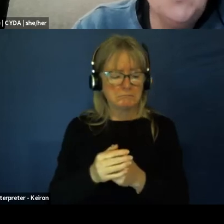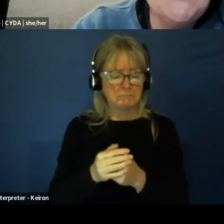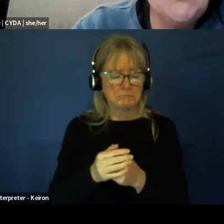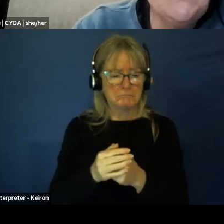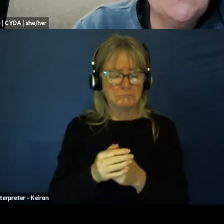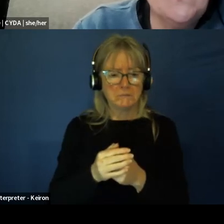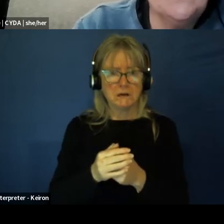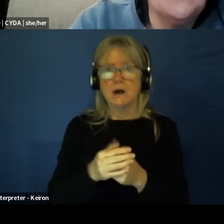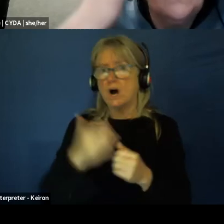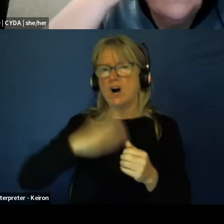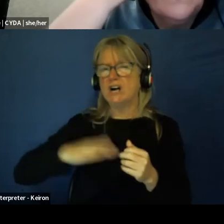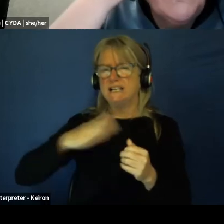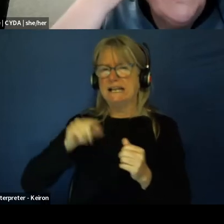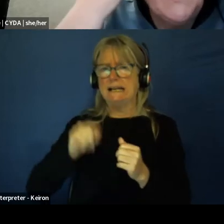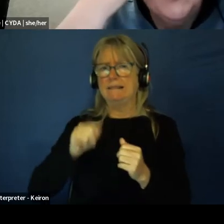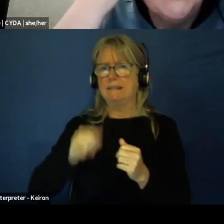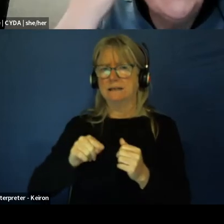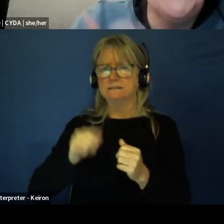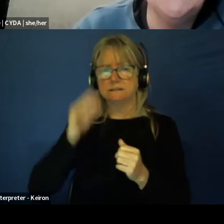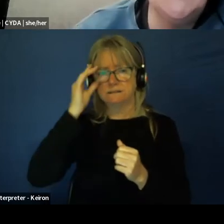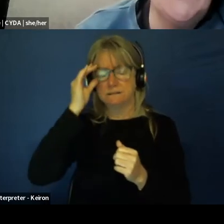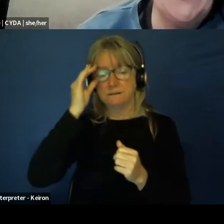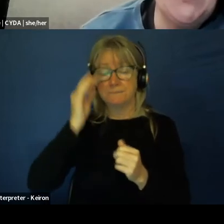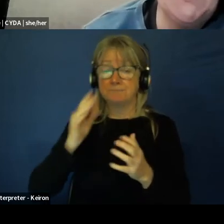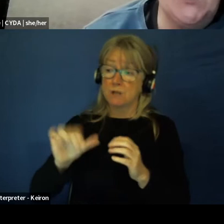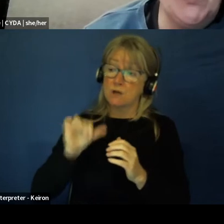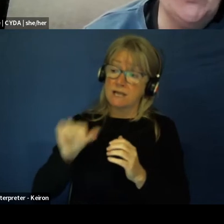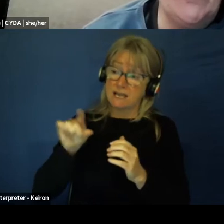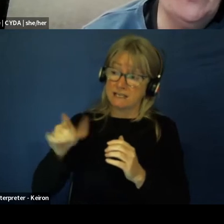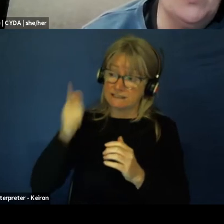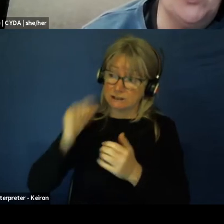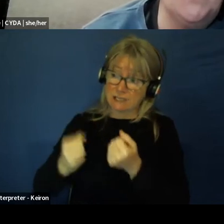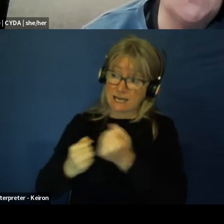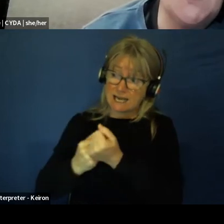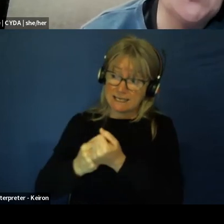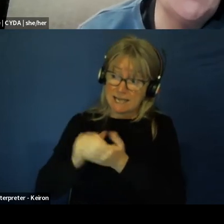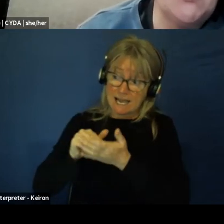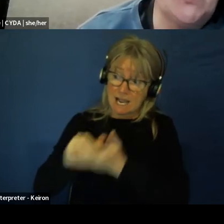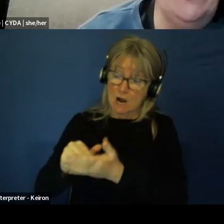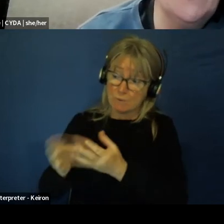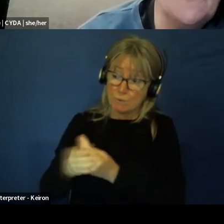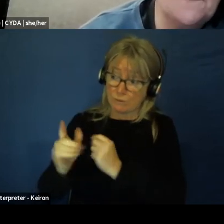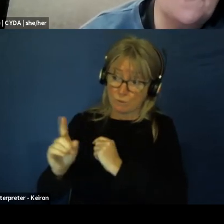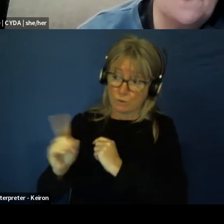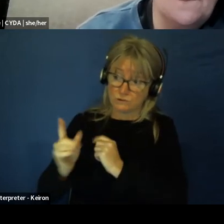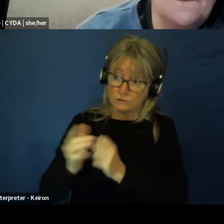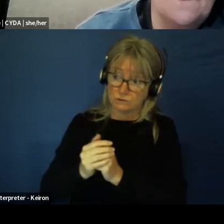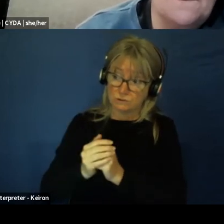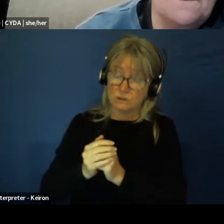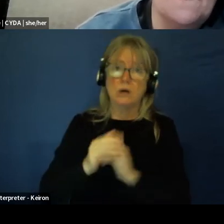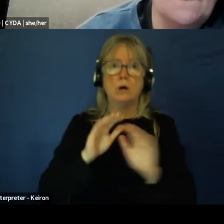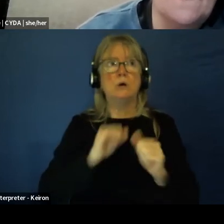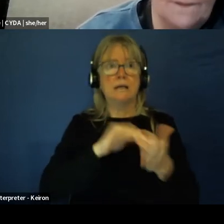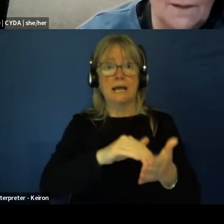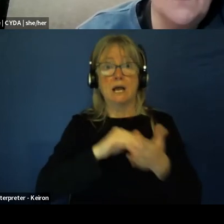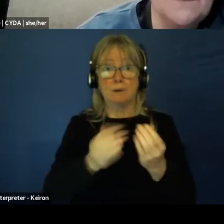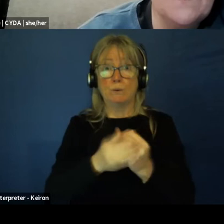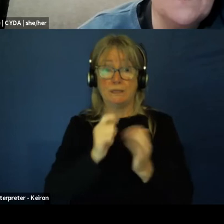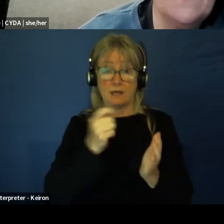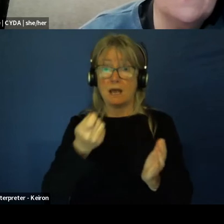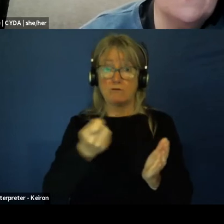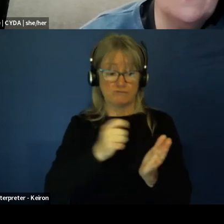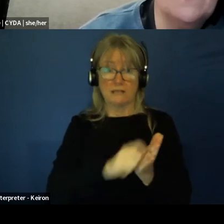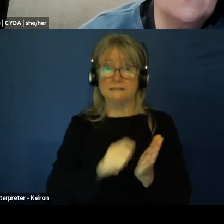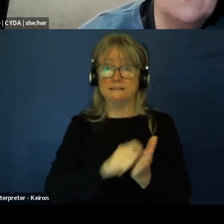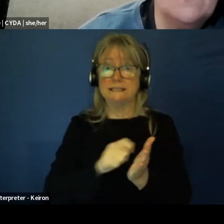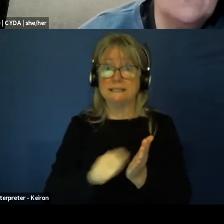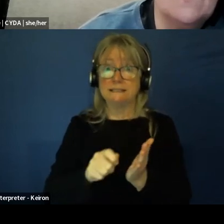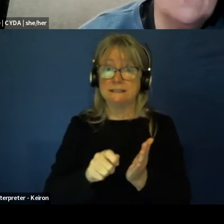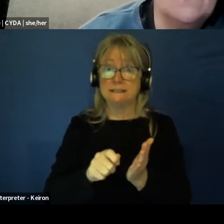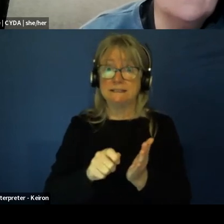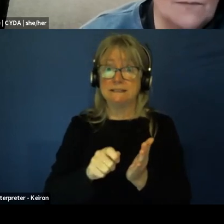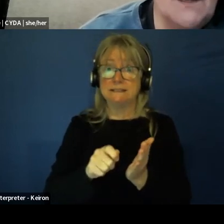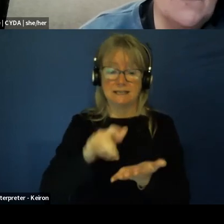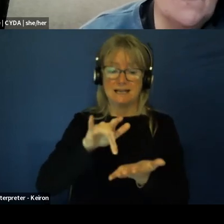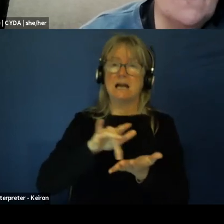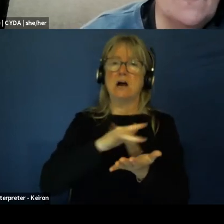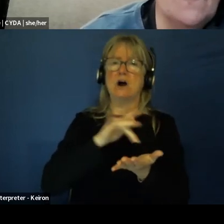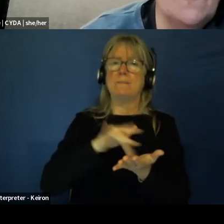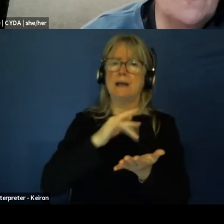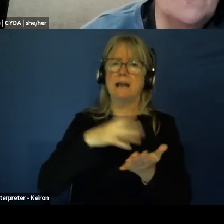Yeah, cuz I needed that action, and what sort of things did that person help you with or help the classroom so they helped me is my handwriting. I had dyspraxia.